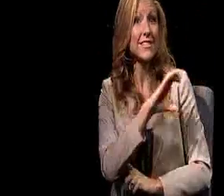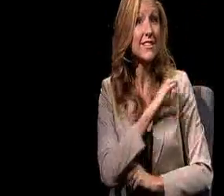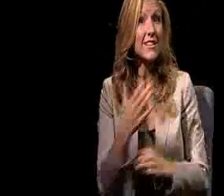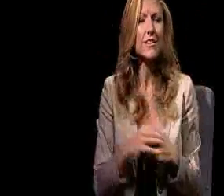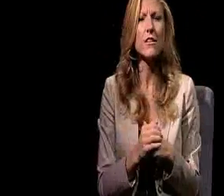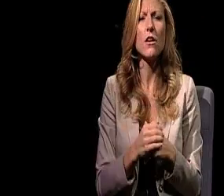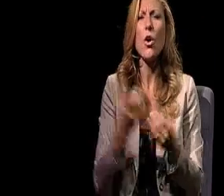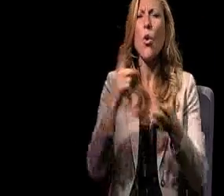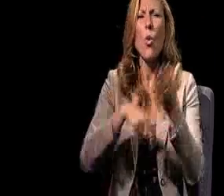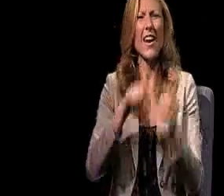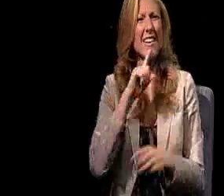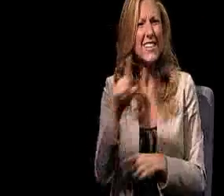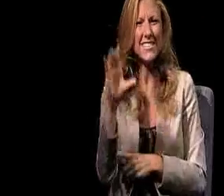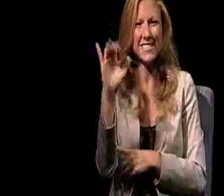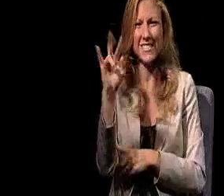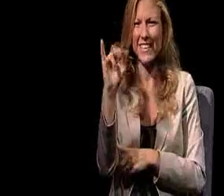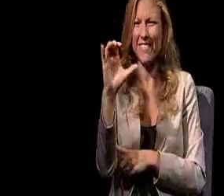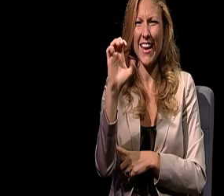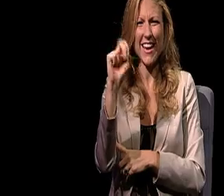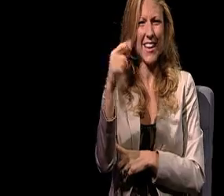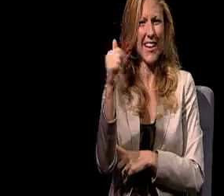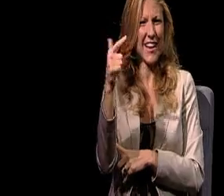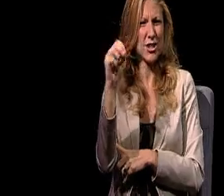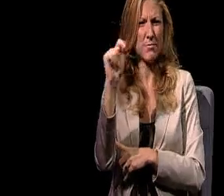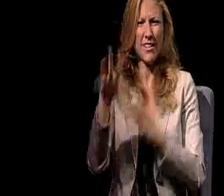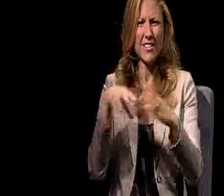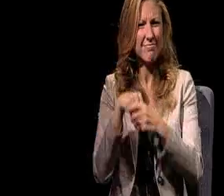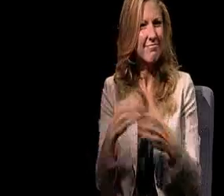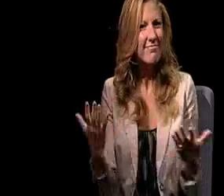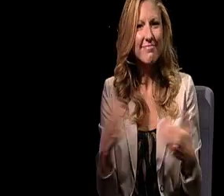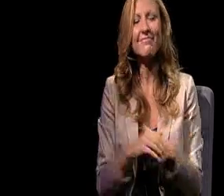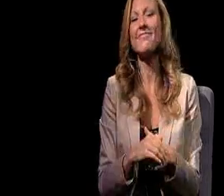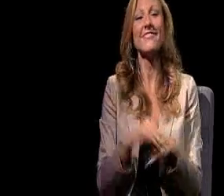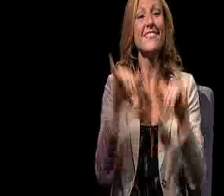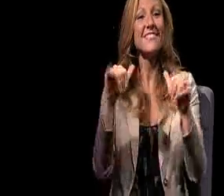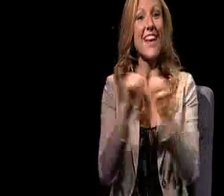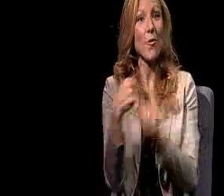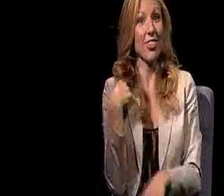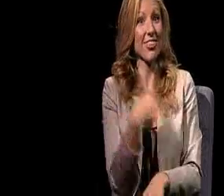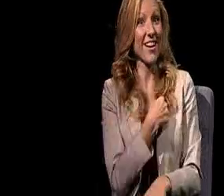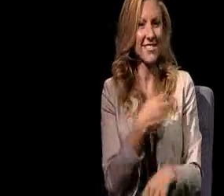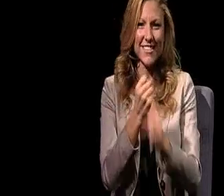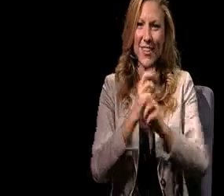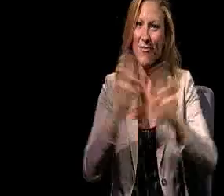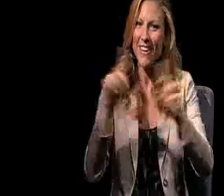What is civic engagement? Stay with us and get ready to engage.